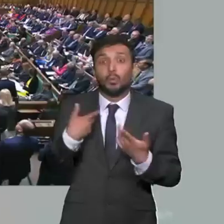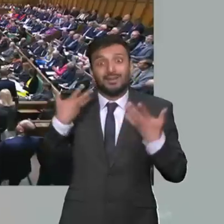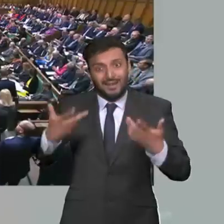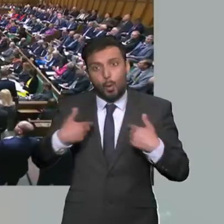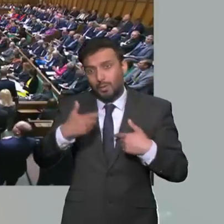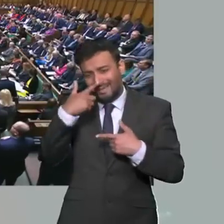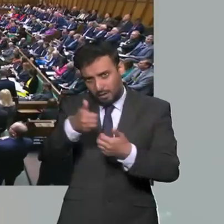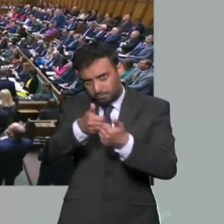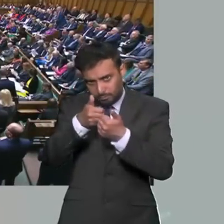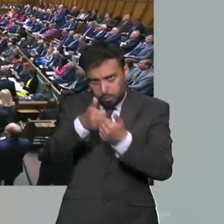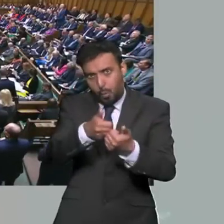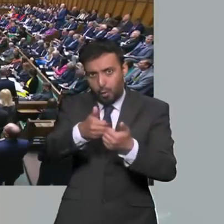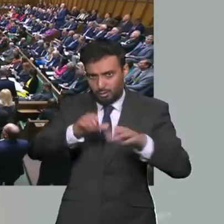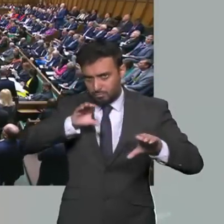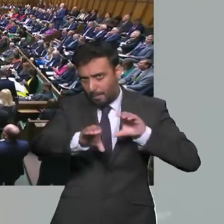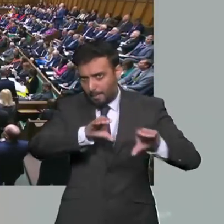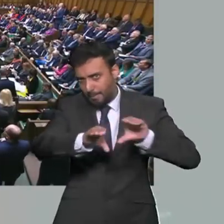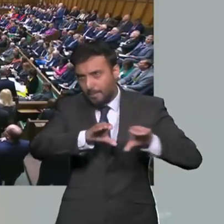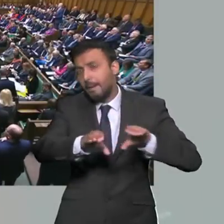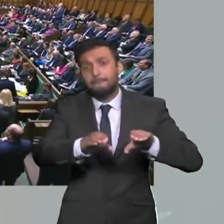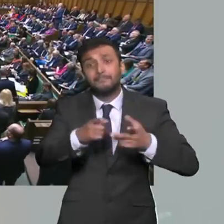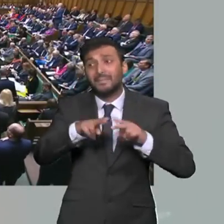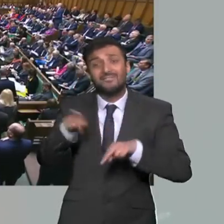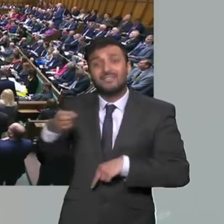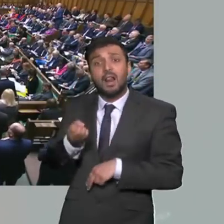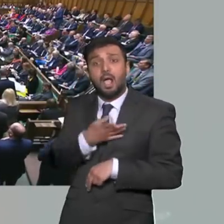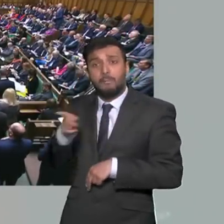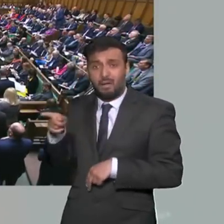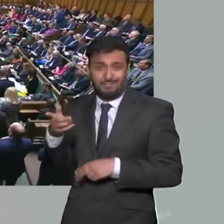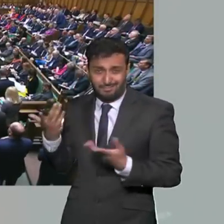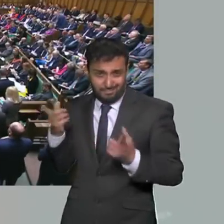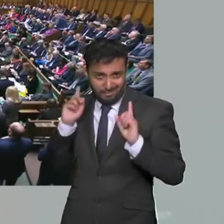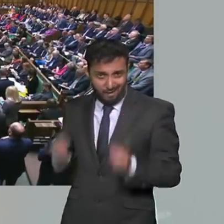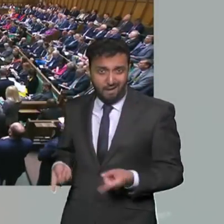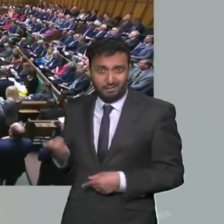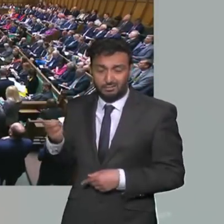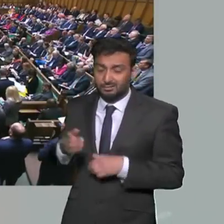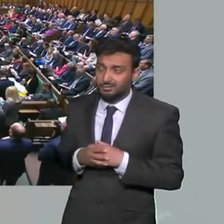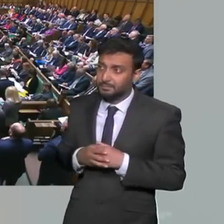Jason McCartney (Colne Valley) (Con) This weekend tens of thousands of Huddersfield